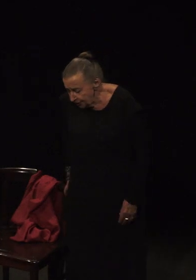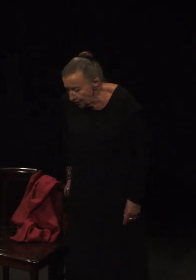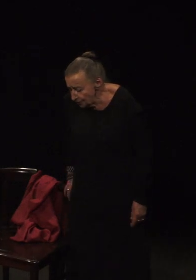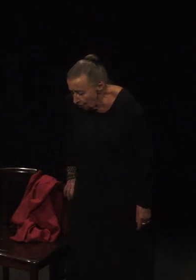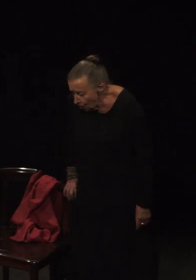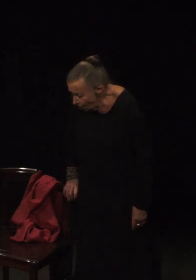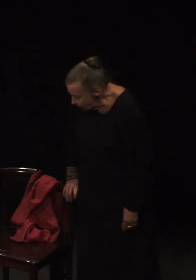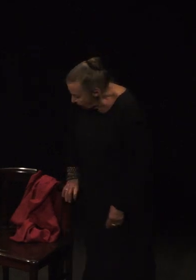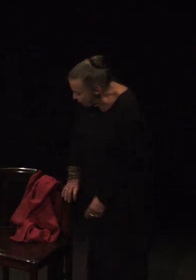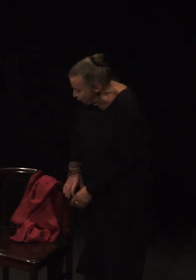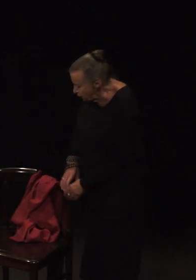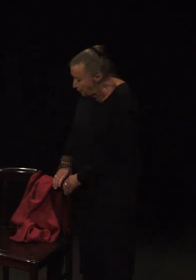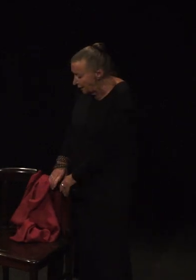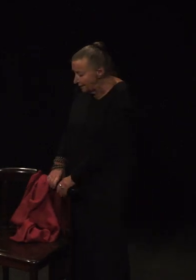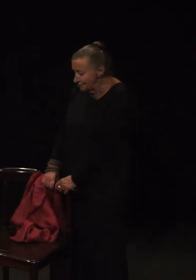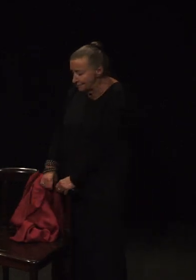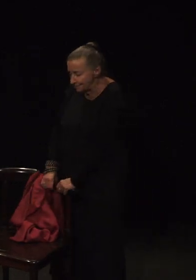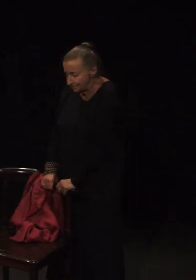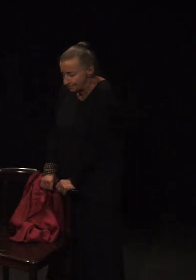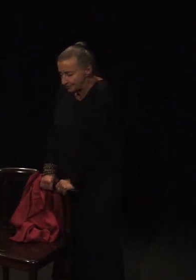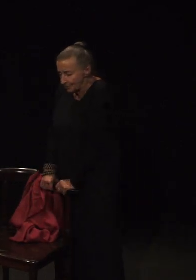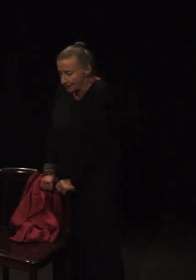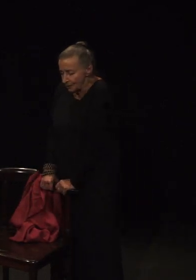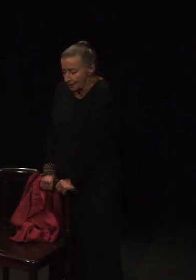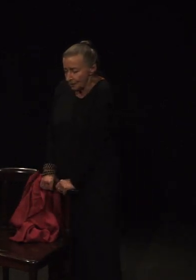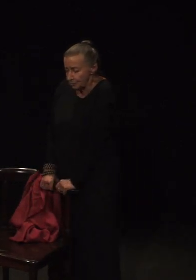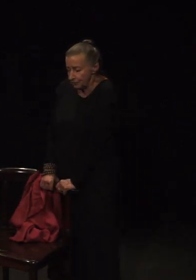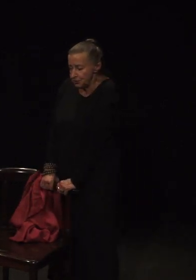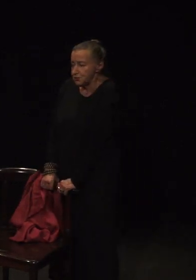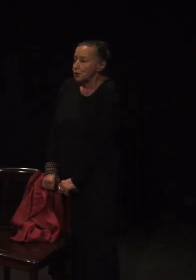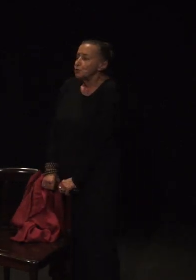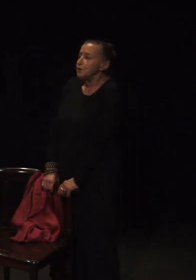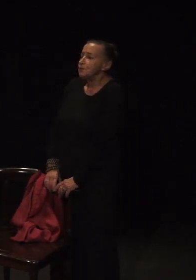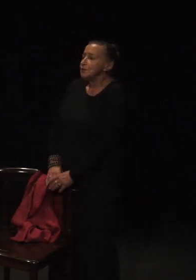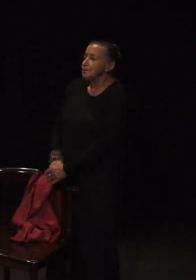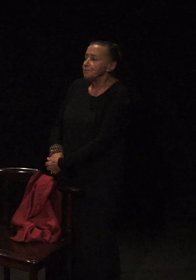"I have just some words to say